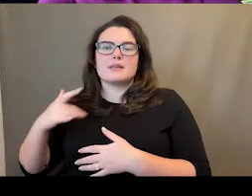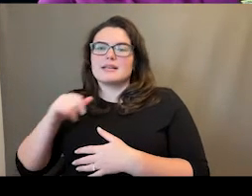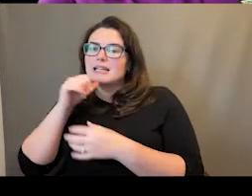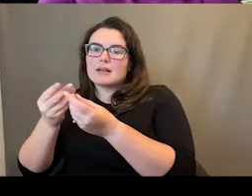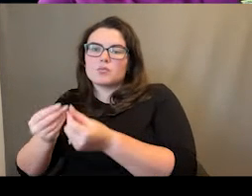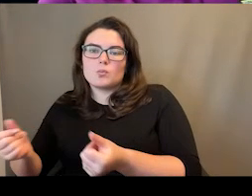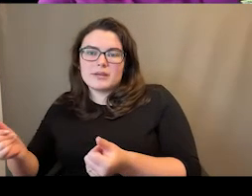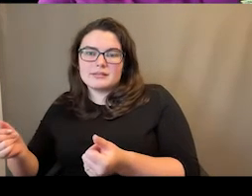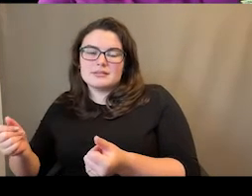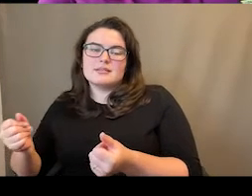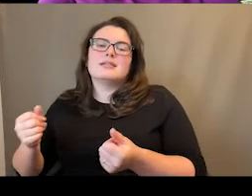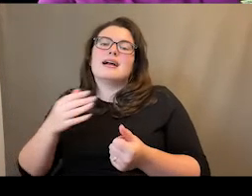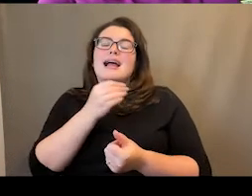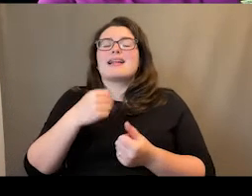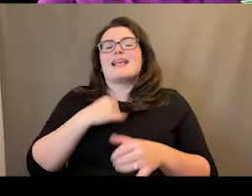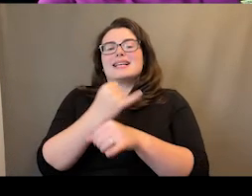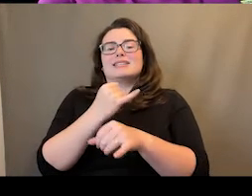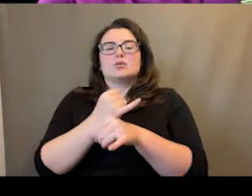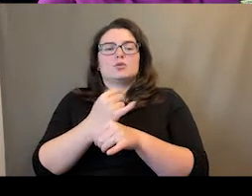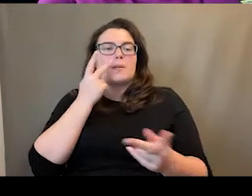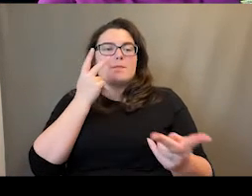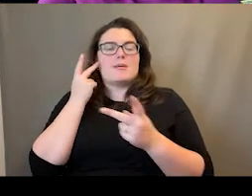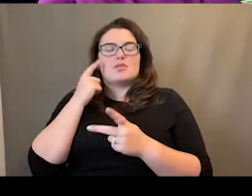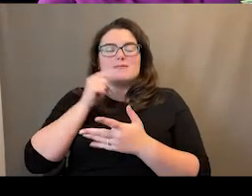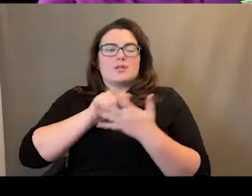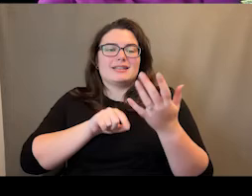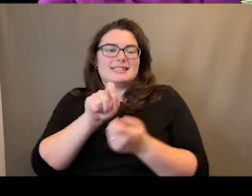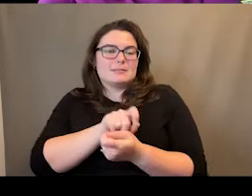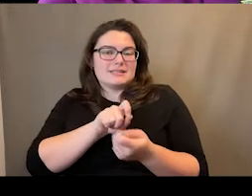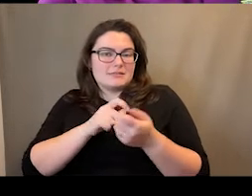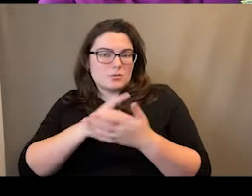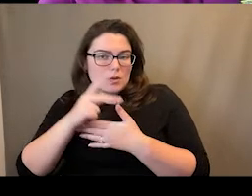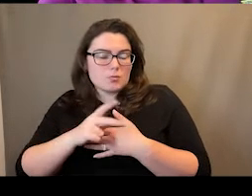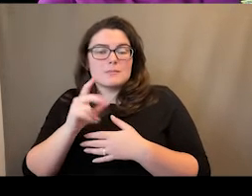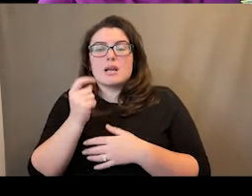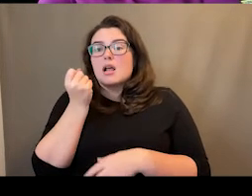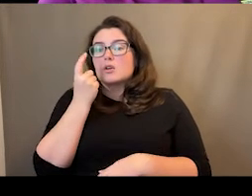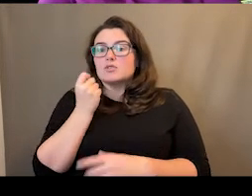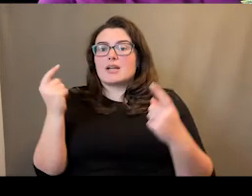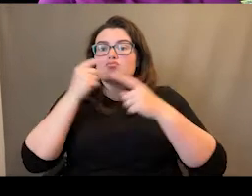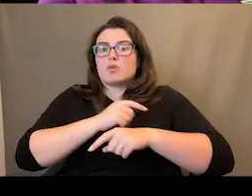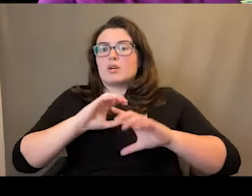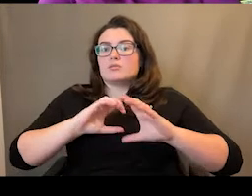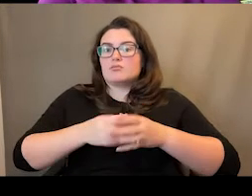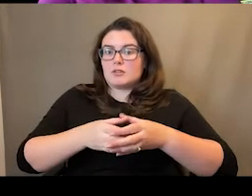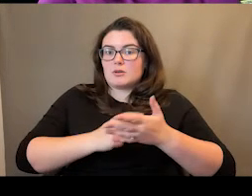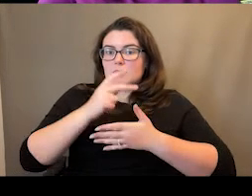institutional memory for these particular programs. But the cross-directorate programs are really programs,